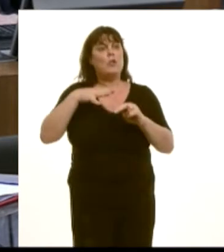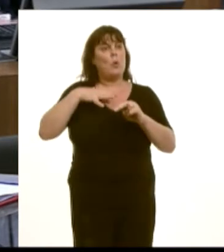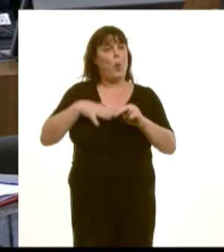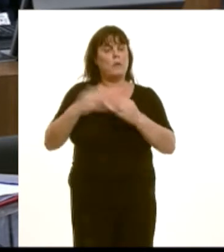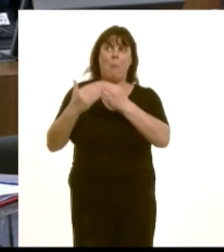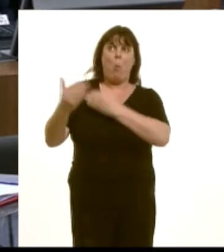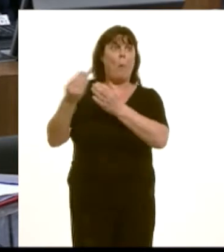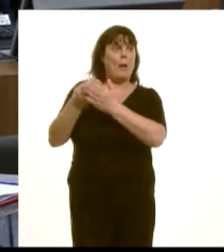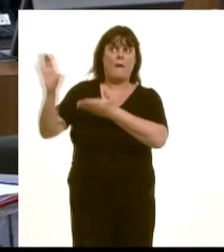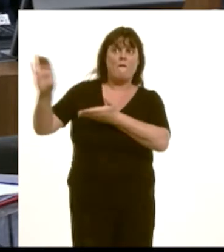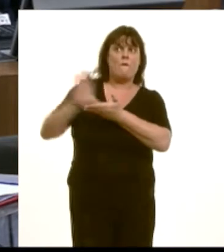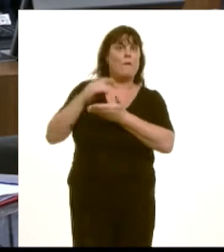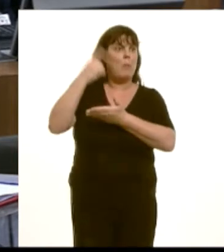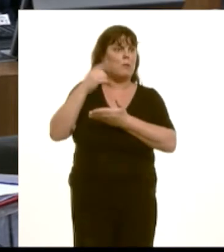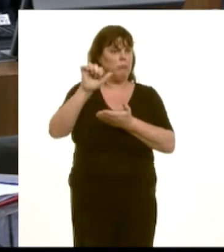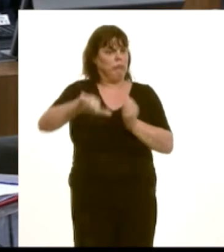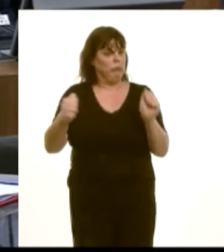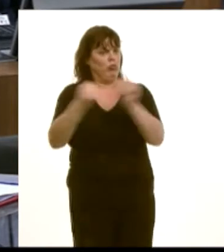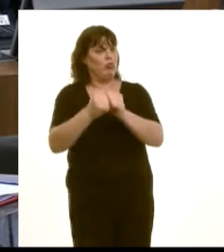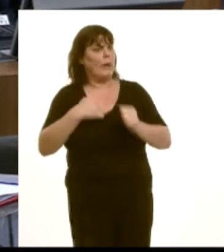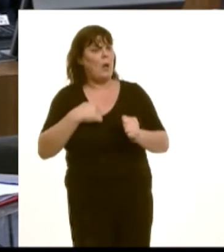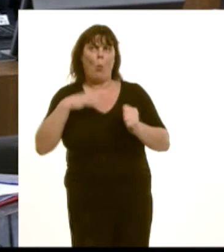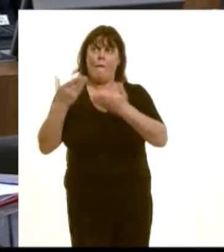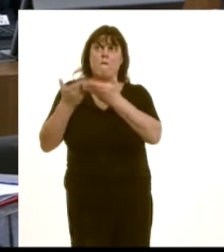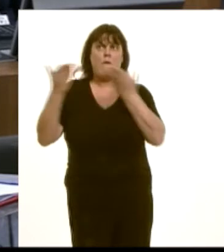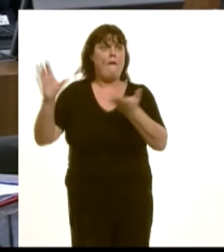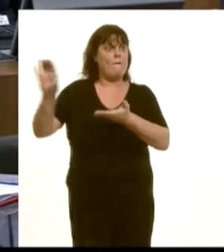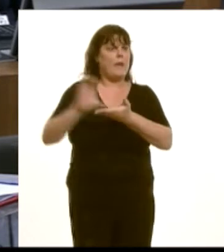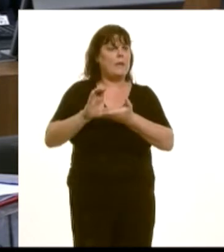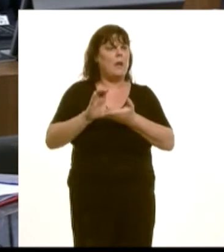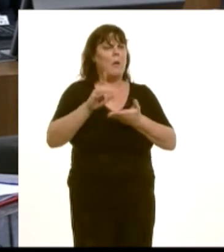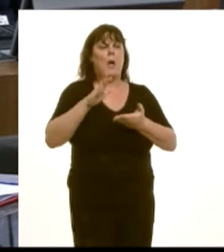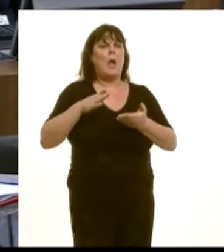we want to see that Wales is funded fairly. What we do not want to see is no funding coming